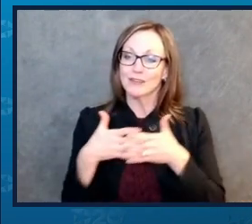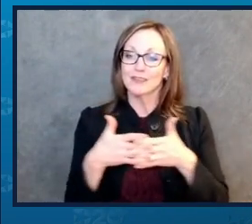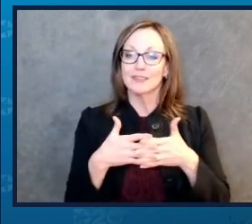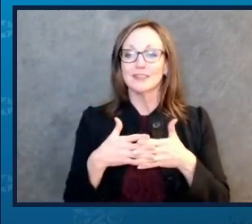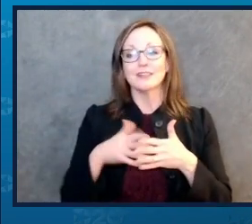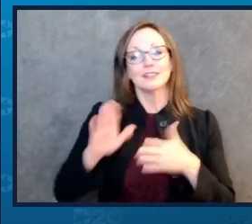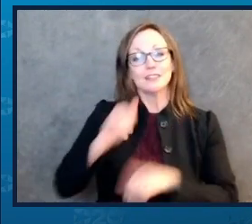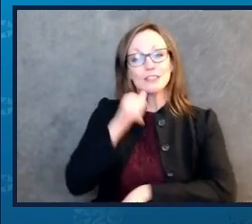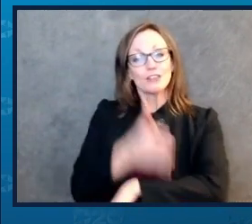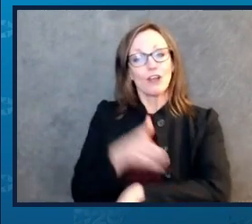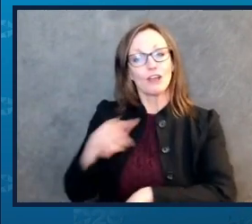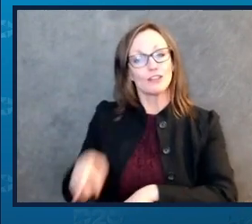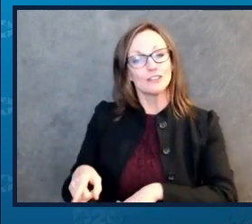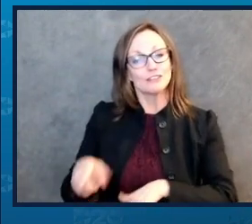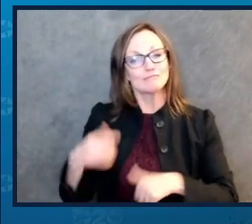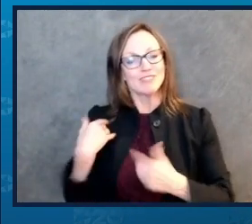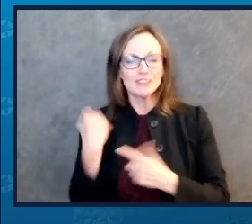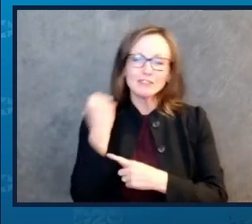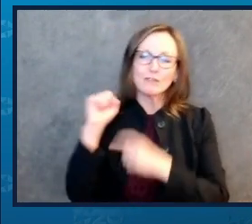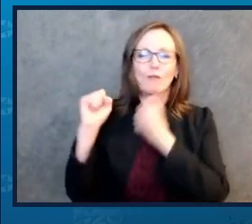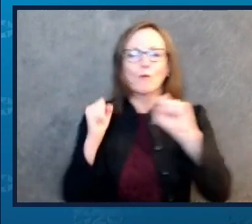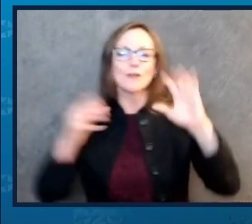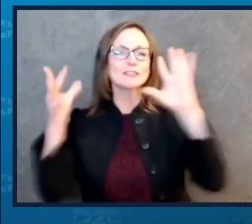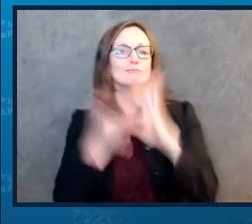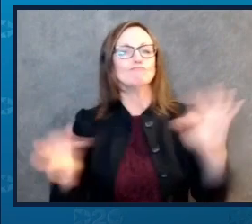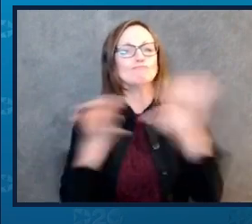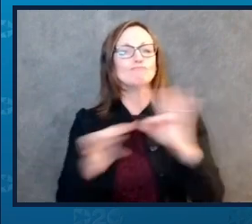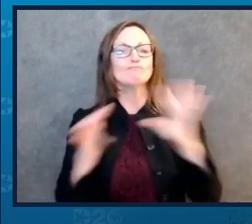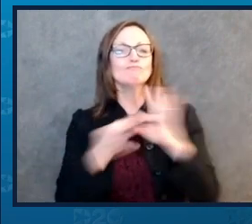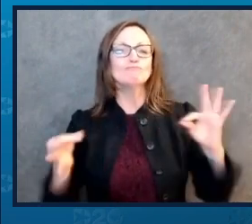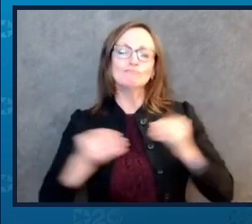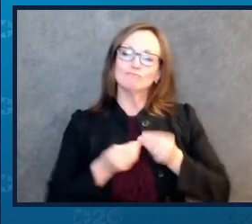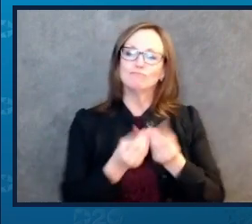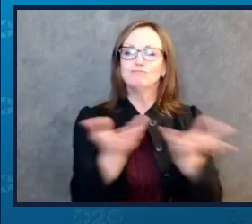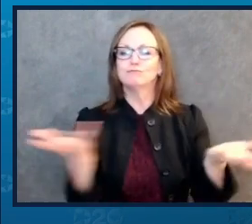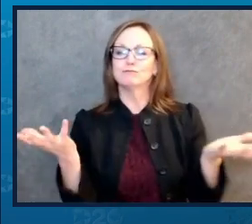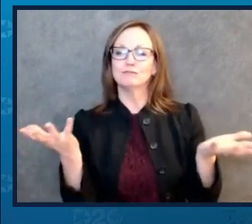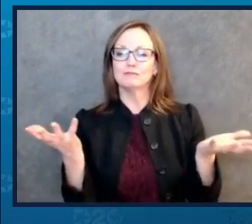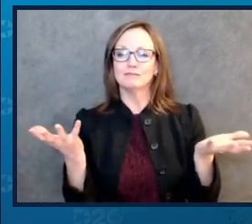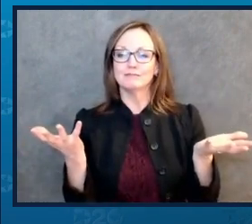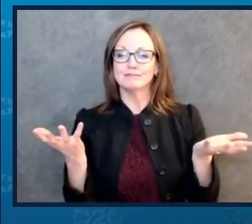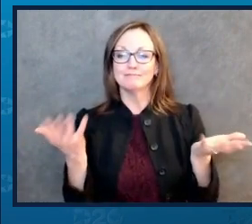NOW MORE THAN EVER. AND JOE BIDEN IS THAT PERSON